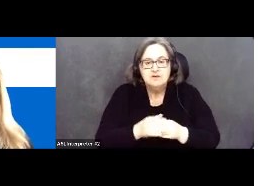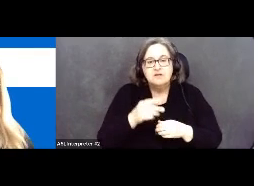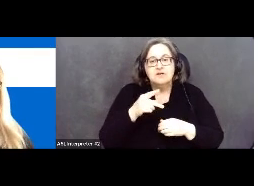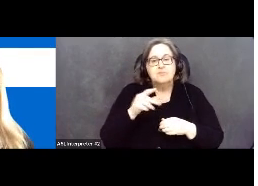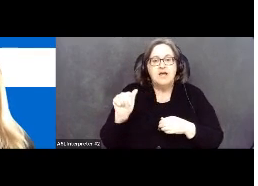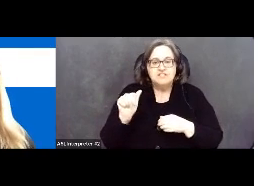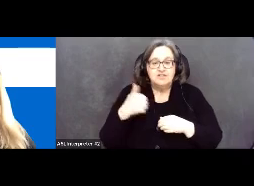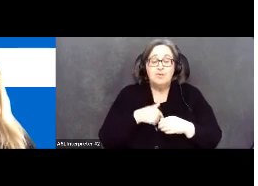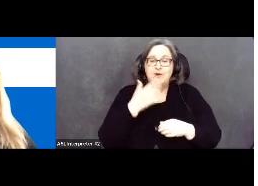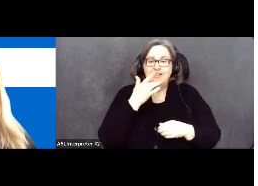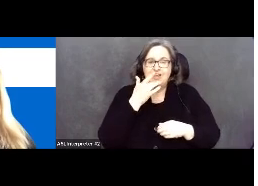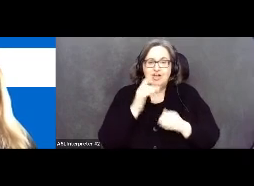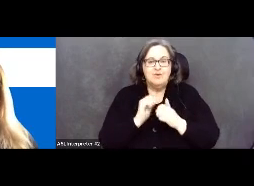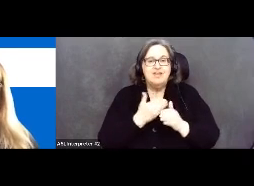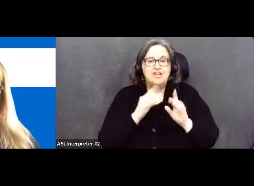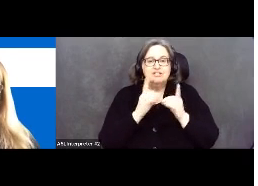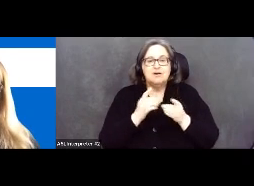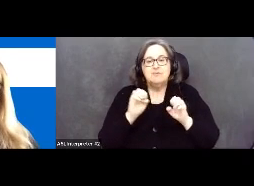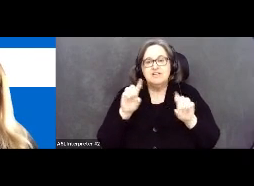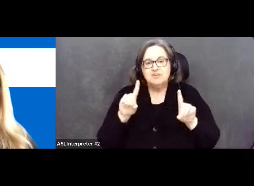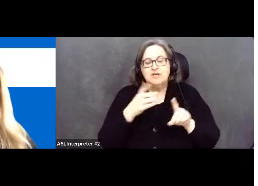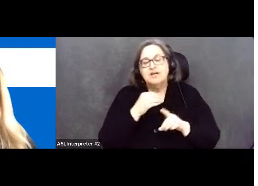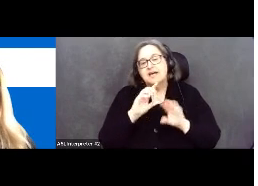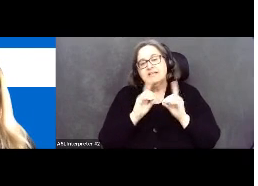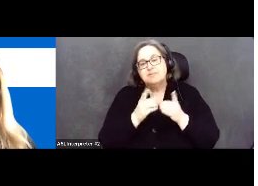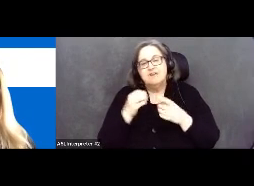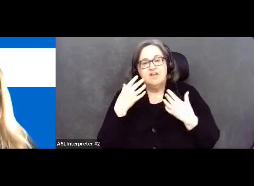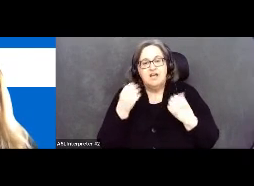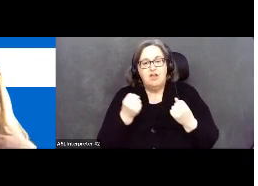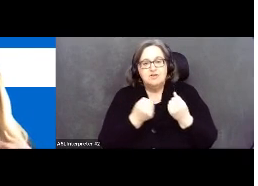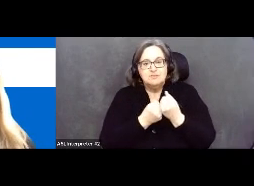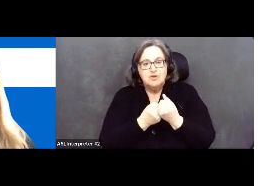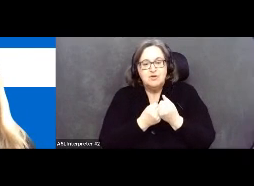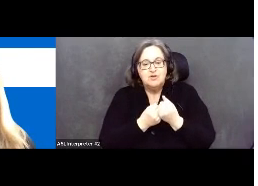we were lucky with our Department of Education and Department of health support, promoting it.